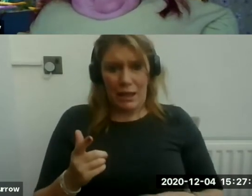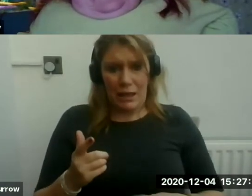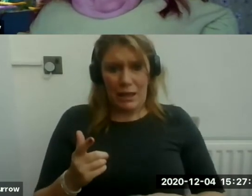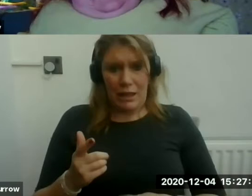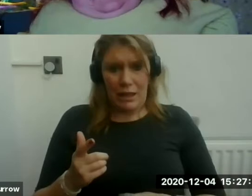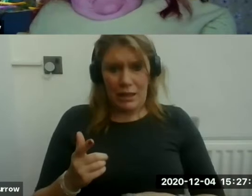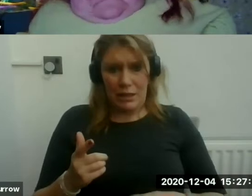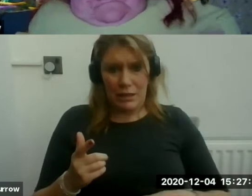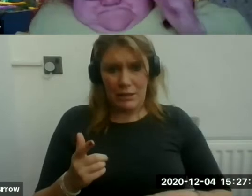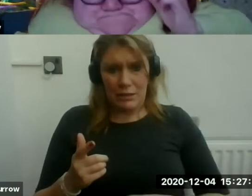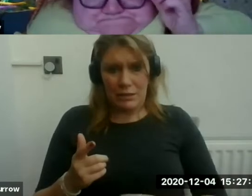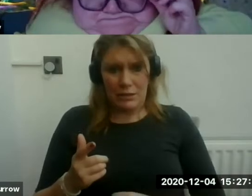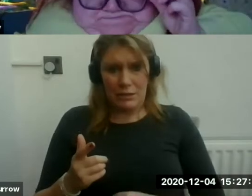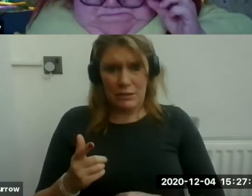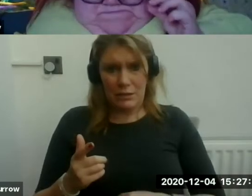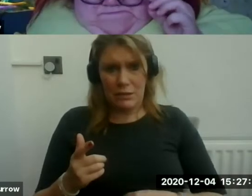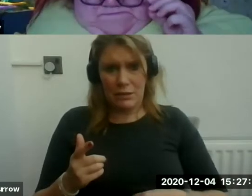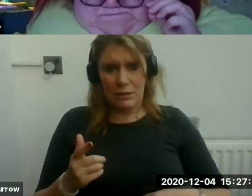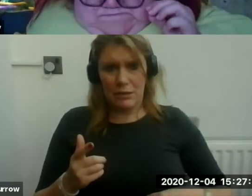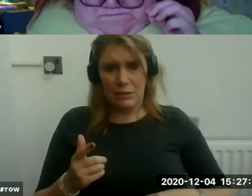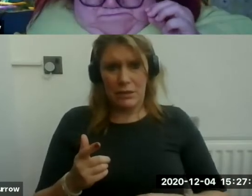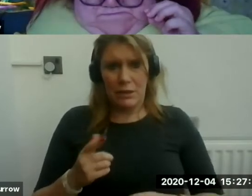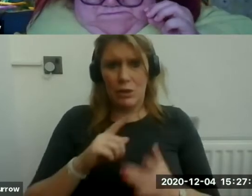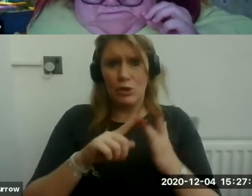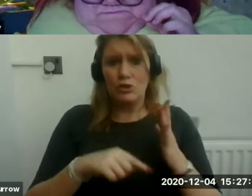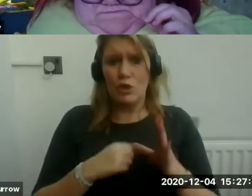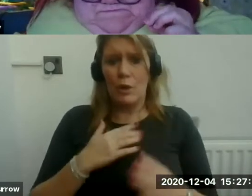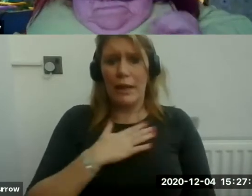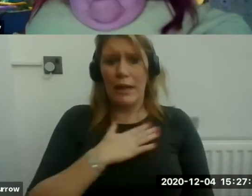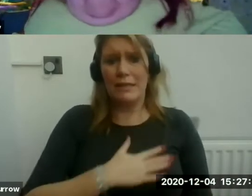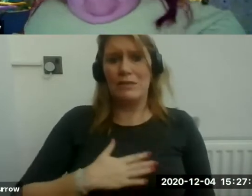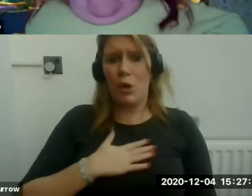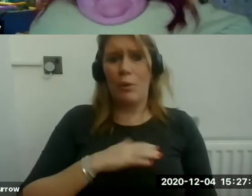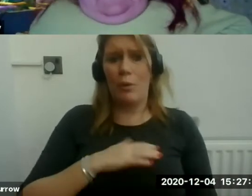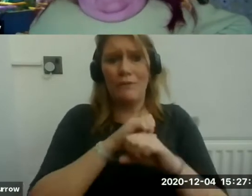Julie, I'm so sorry I think we're losing you --